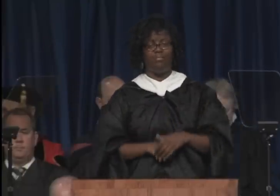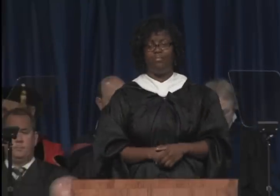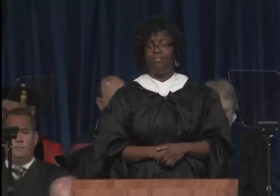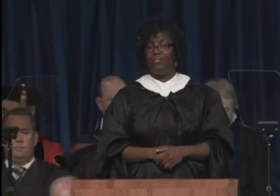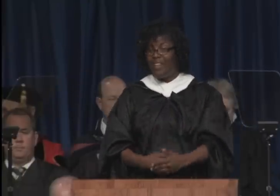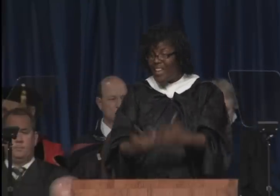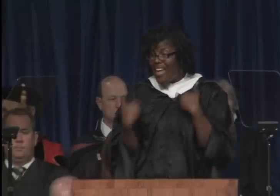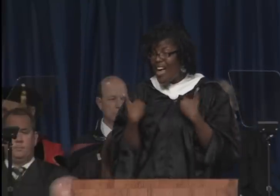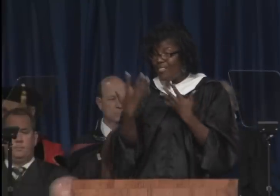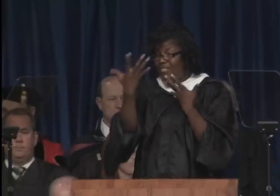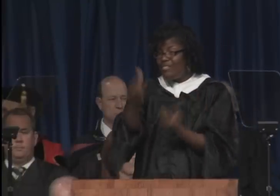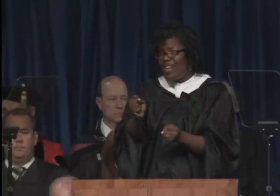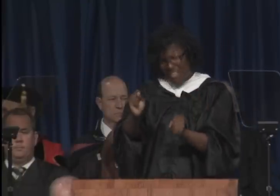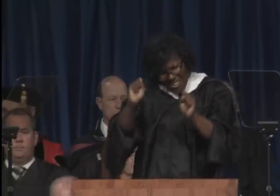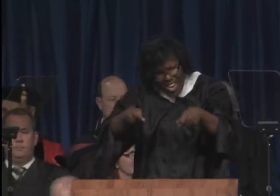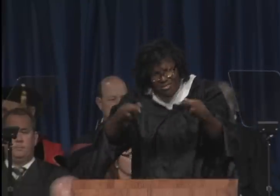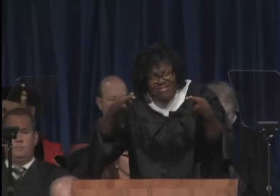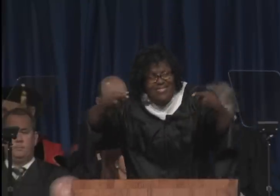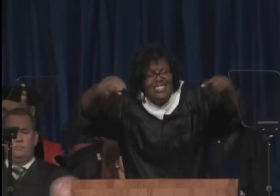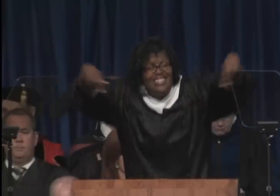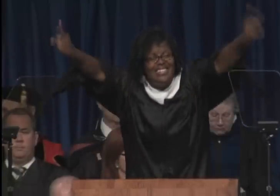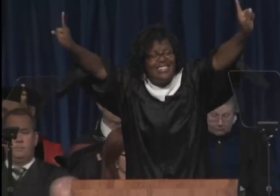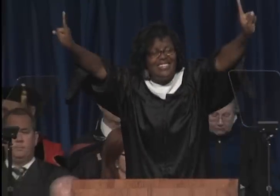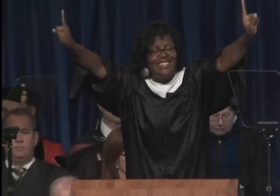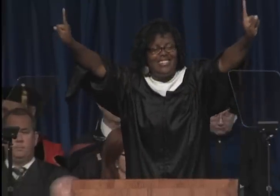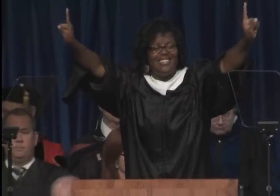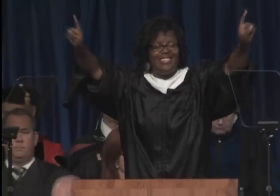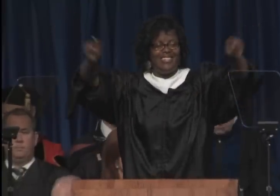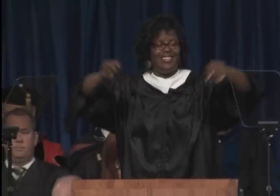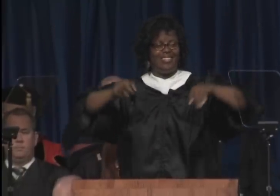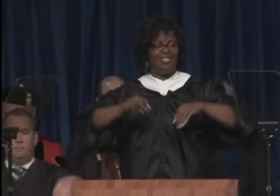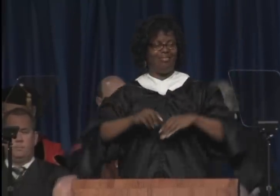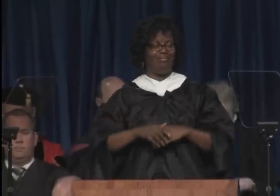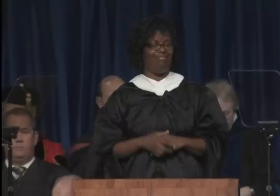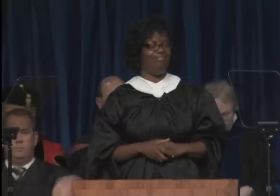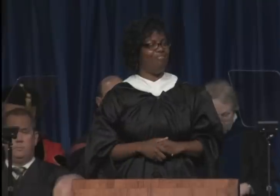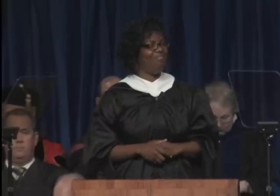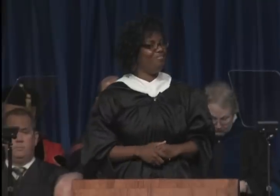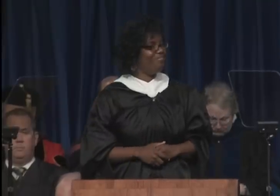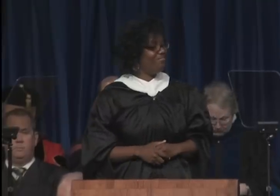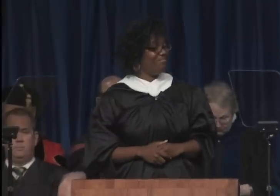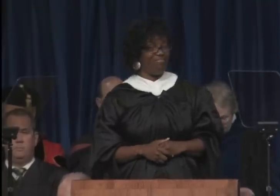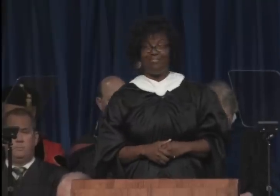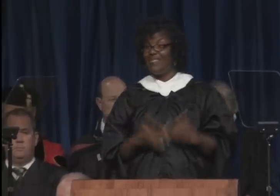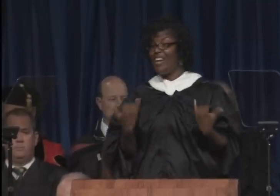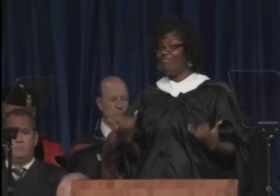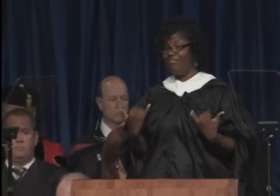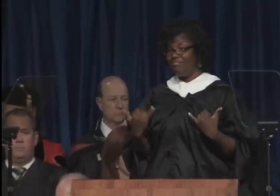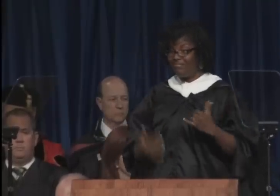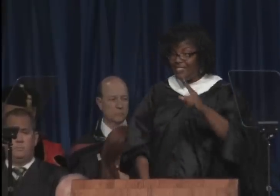With it, nothing is impossible."